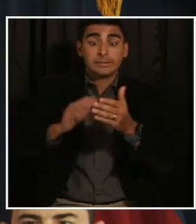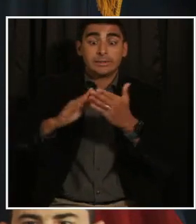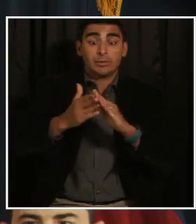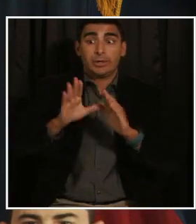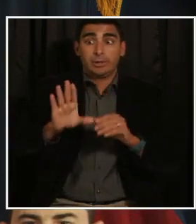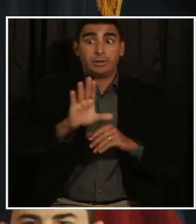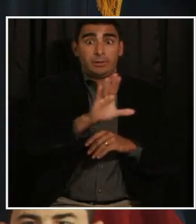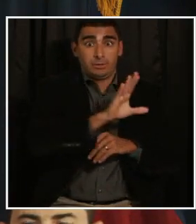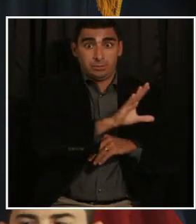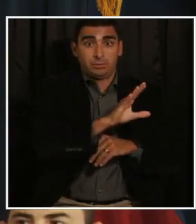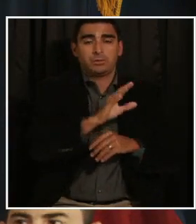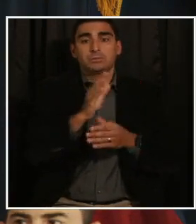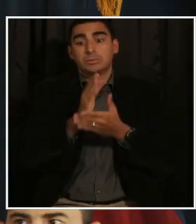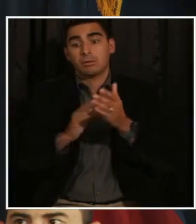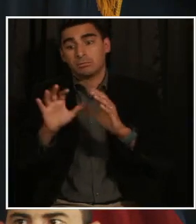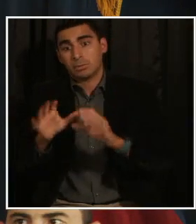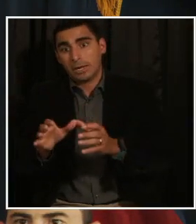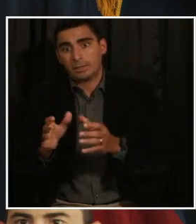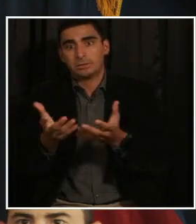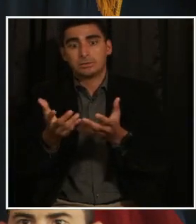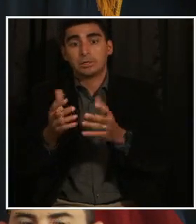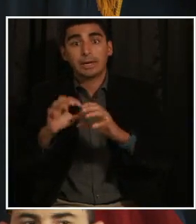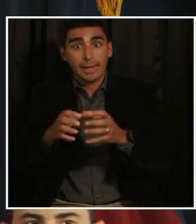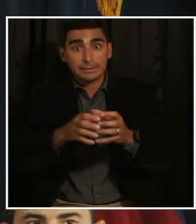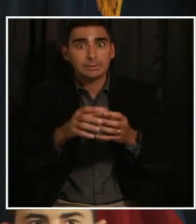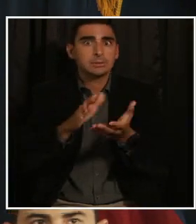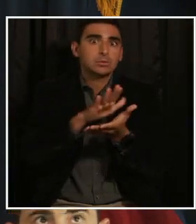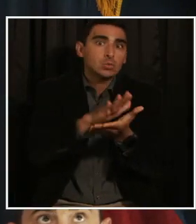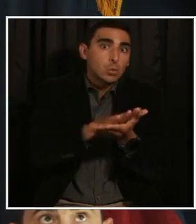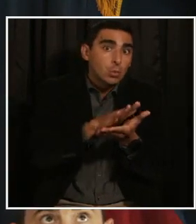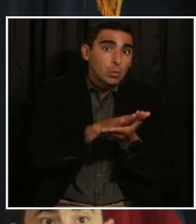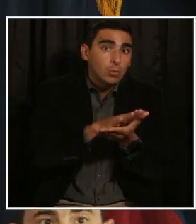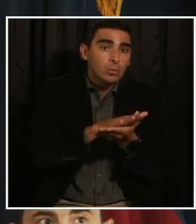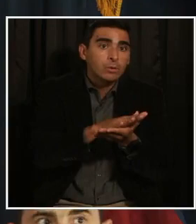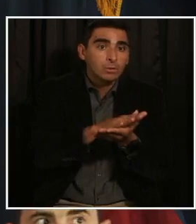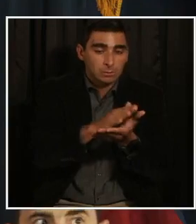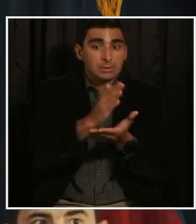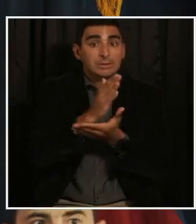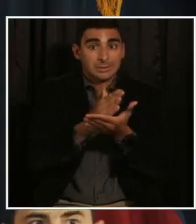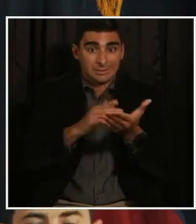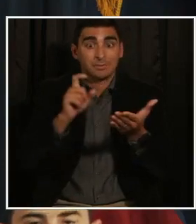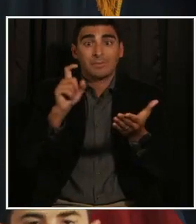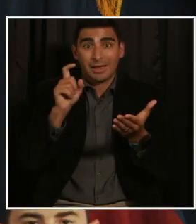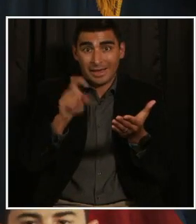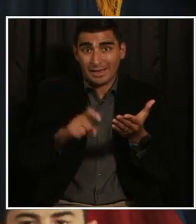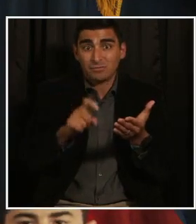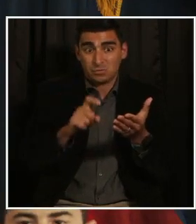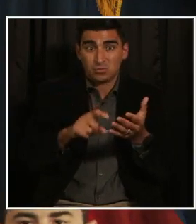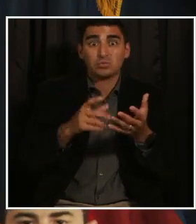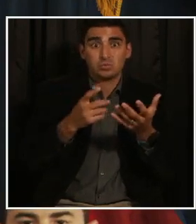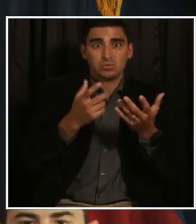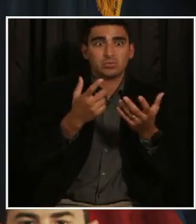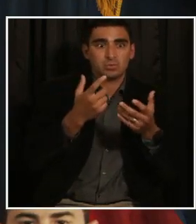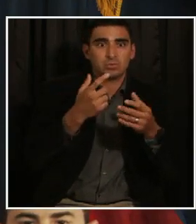in some cases schools that that have to go to quarantine for a period of time to prevent further